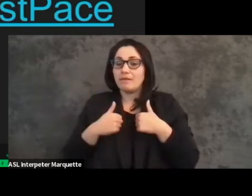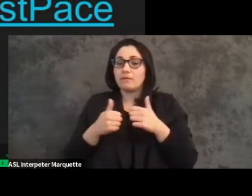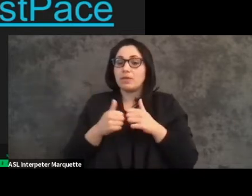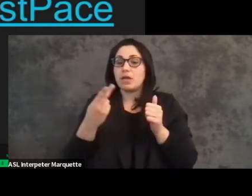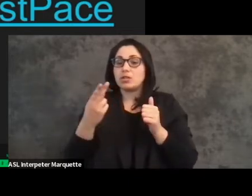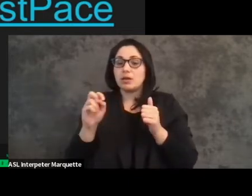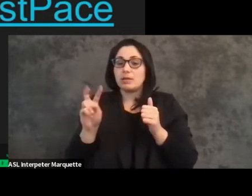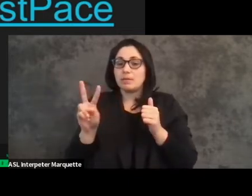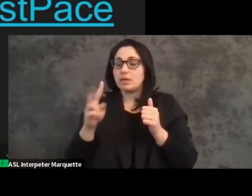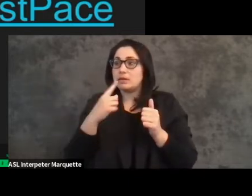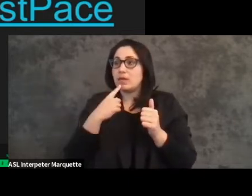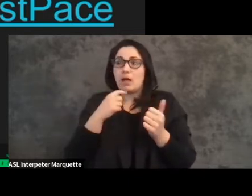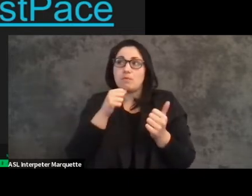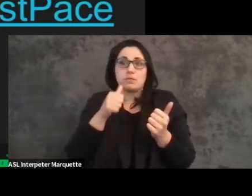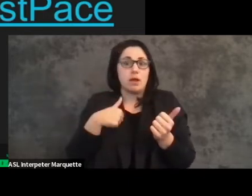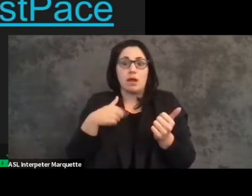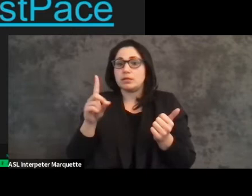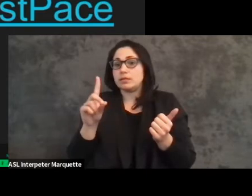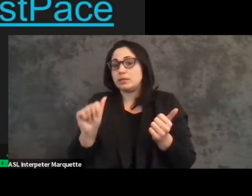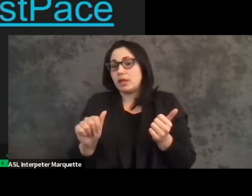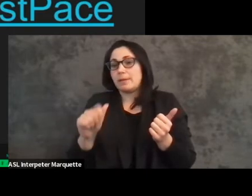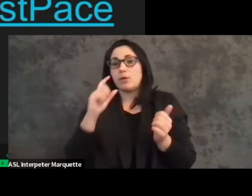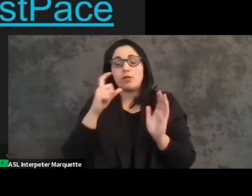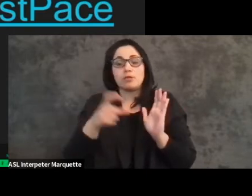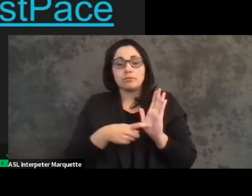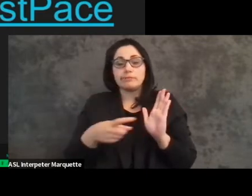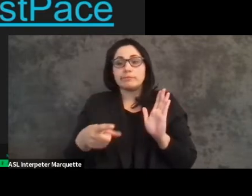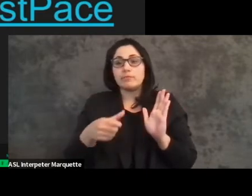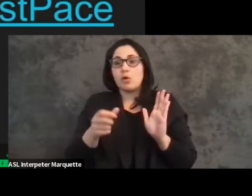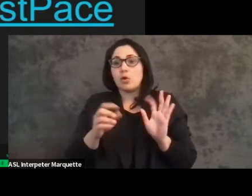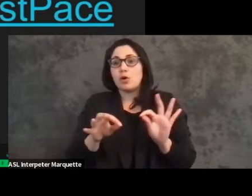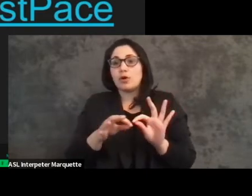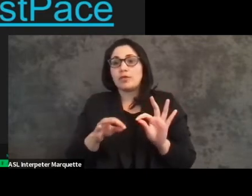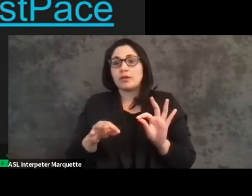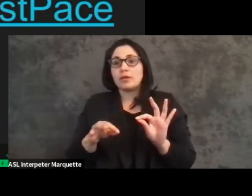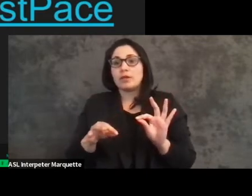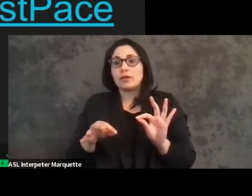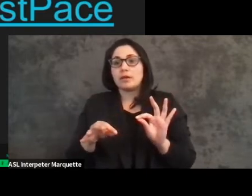for years, I've heard people living with HIV say, but we're not disabled as a call for